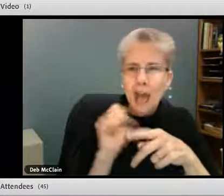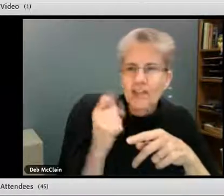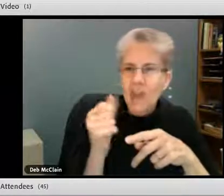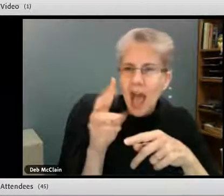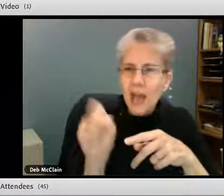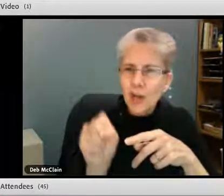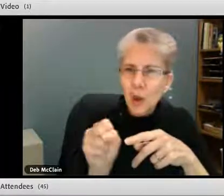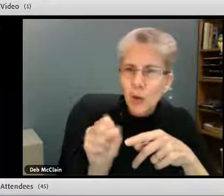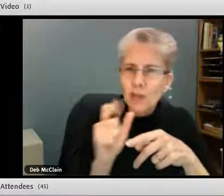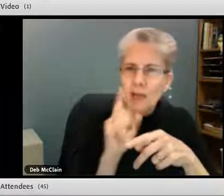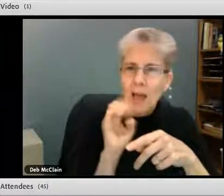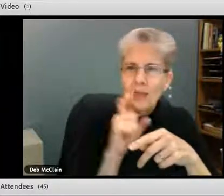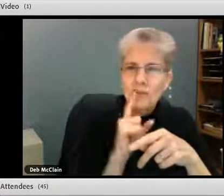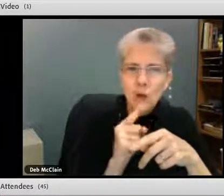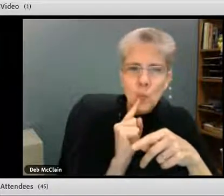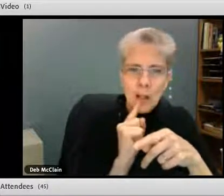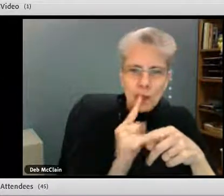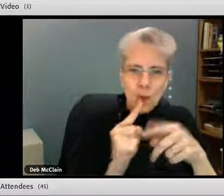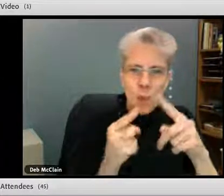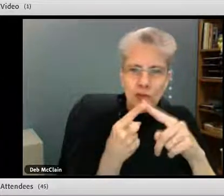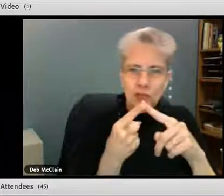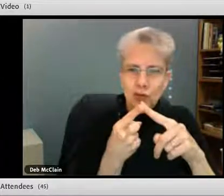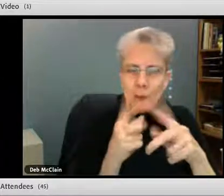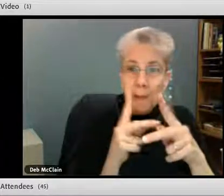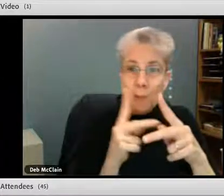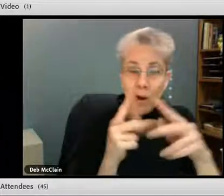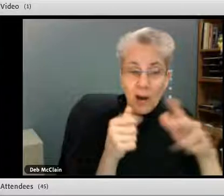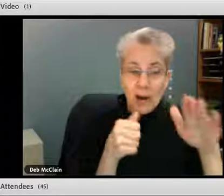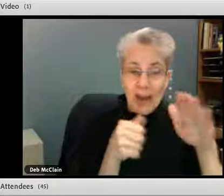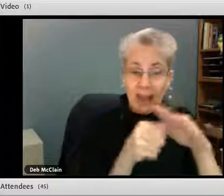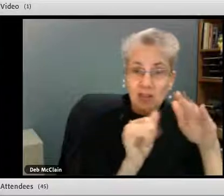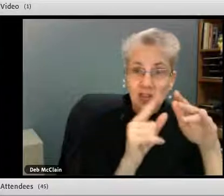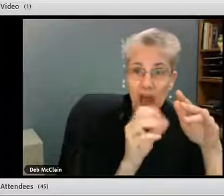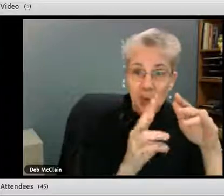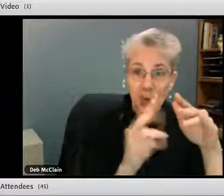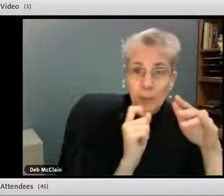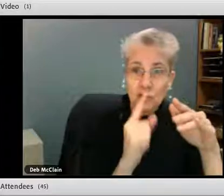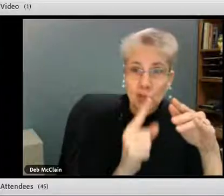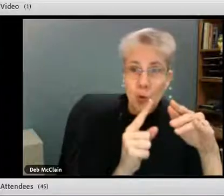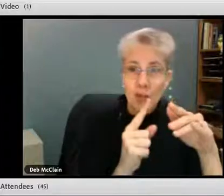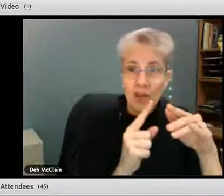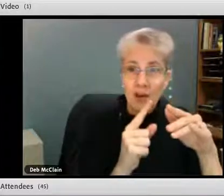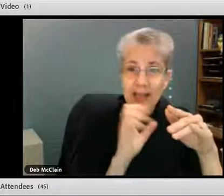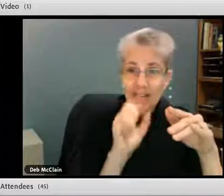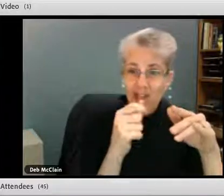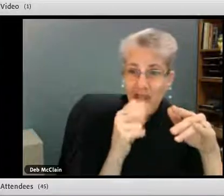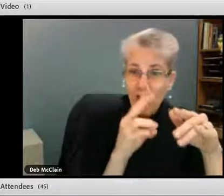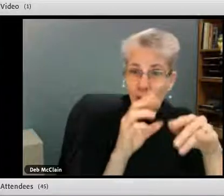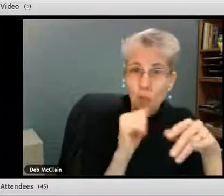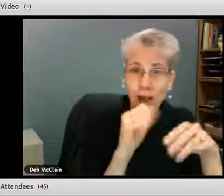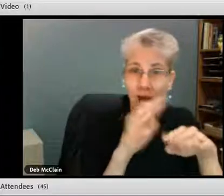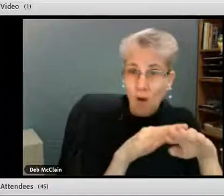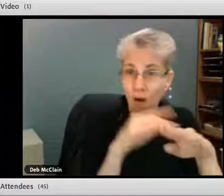where people are sort of in the shadows, you want to make sure there's not a shadow on them. Or half on them or something like that.